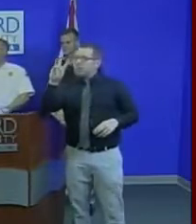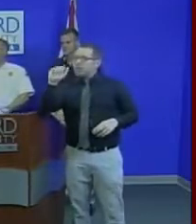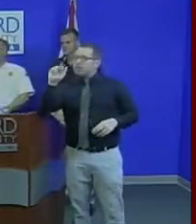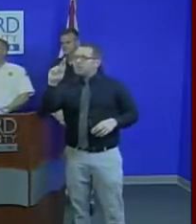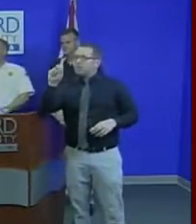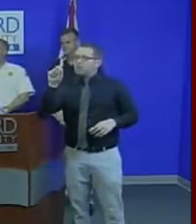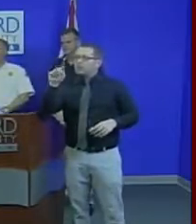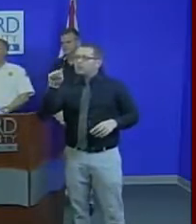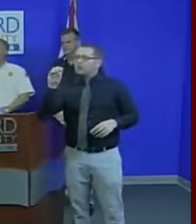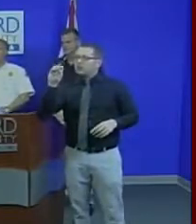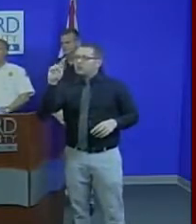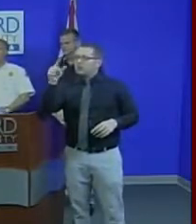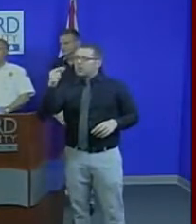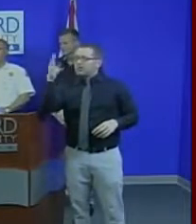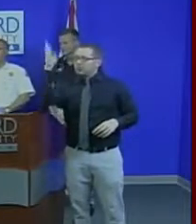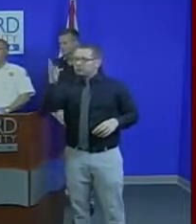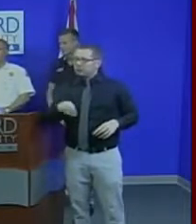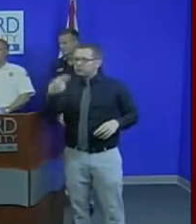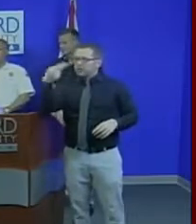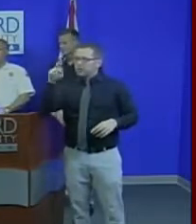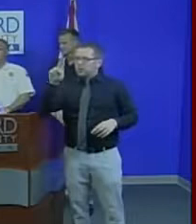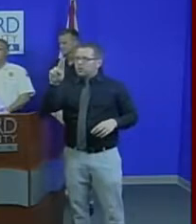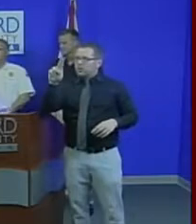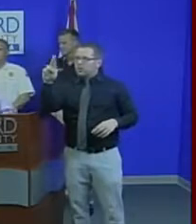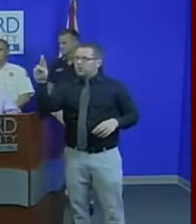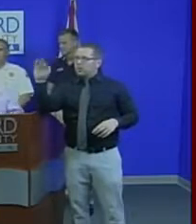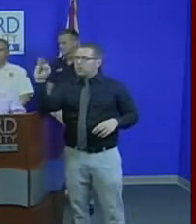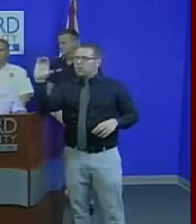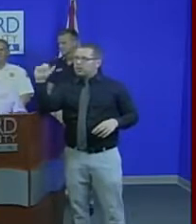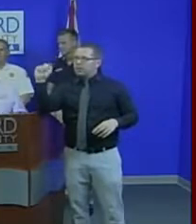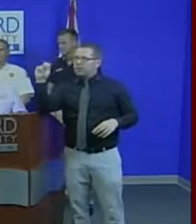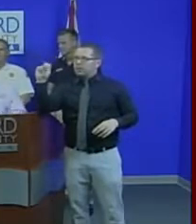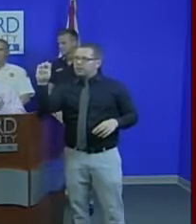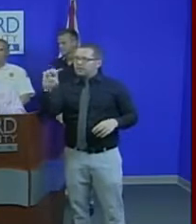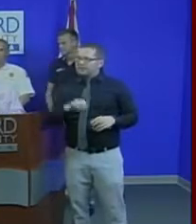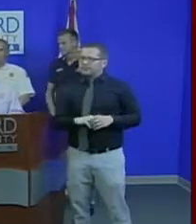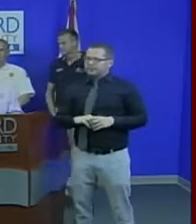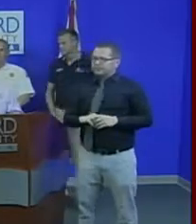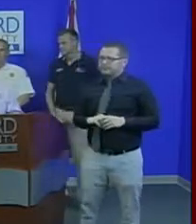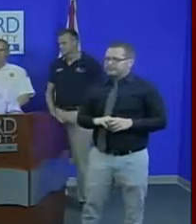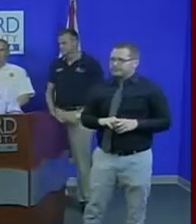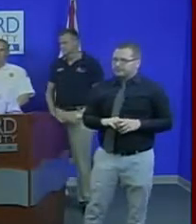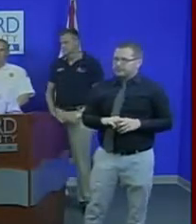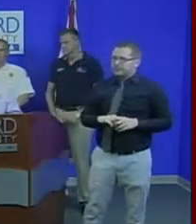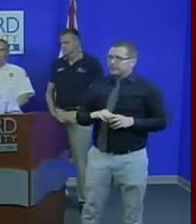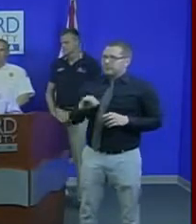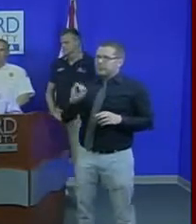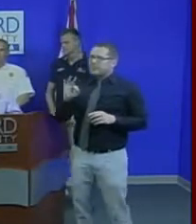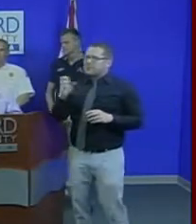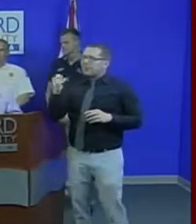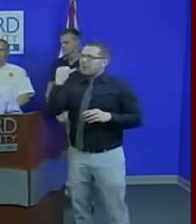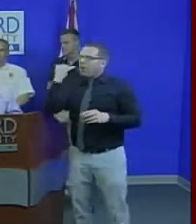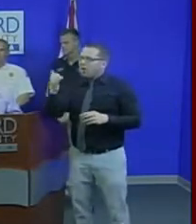AND THERE ARE PICTURES ON THE WEBSITE AND YOU CAN HIT LEVEL ONE, LEVEL II, LEVEL THREE OR